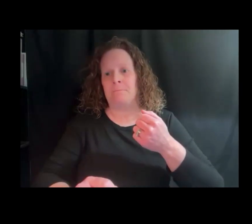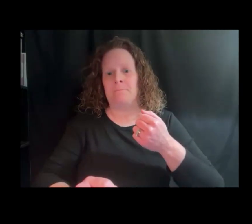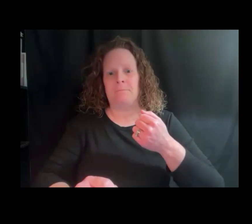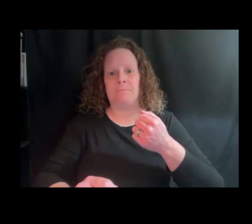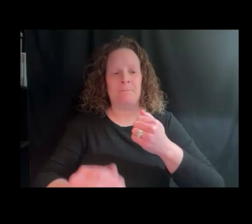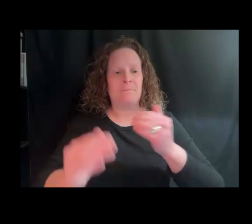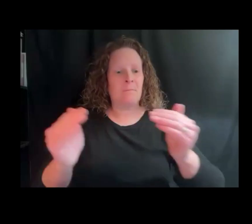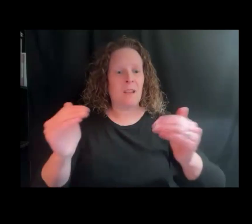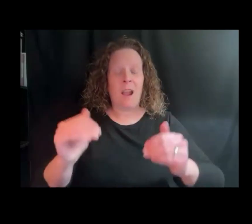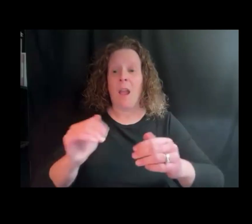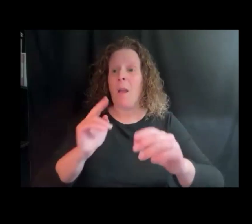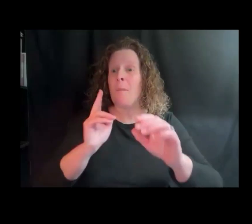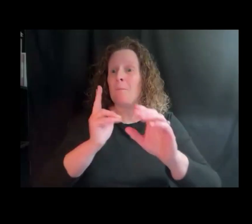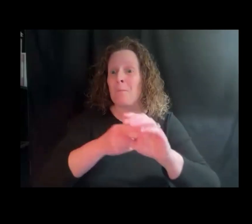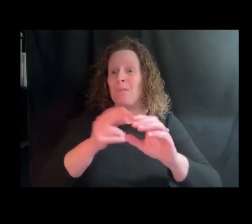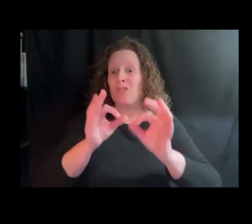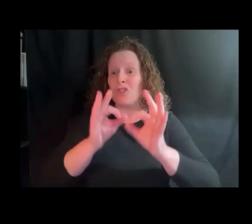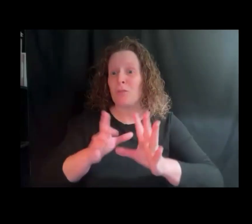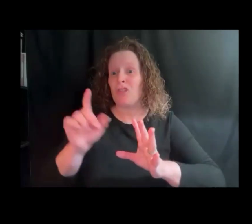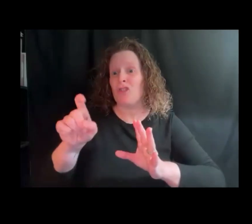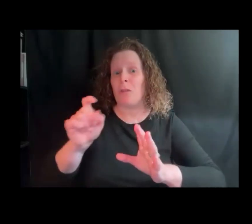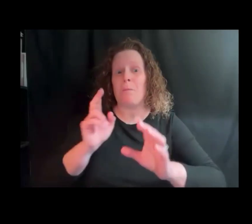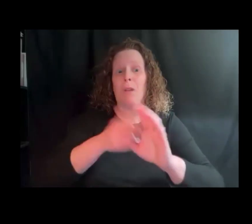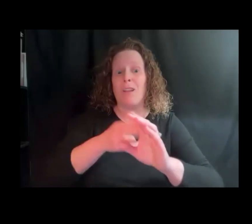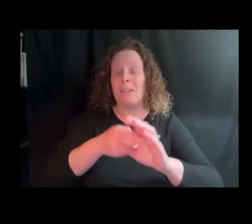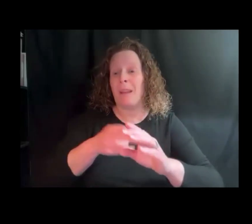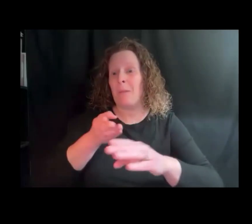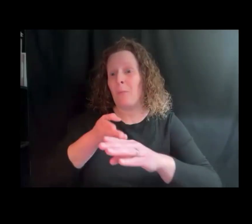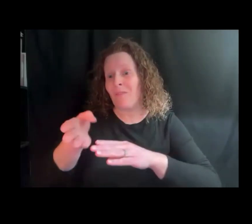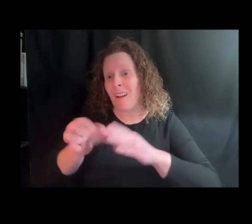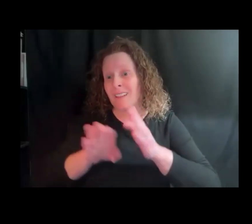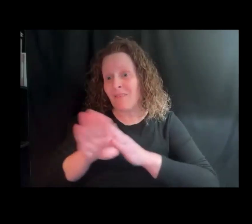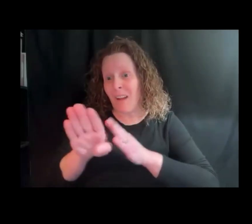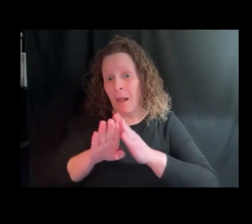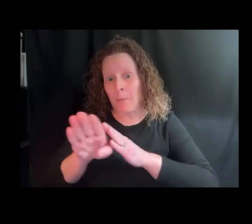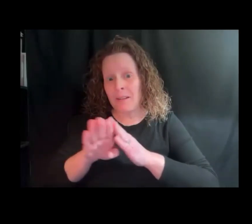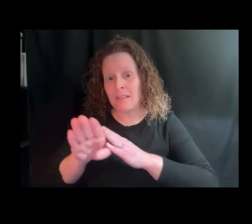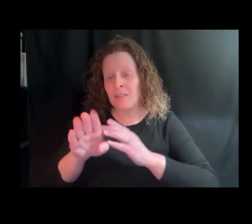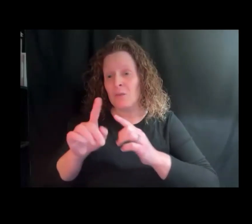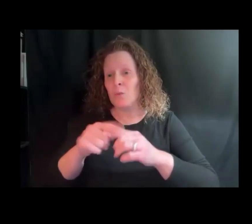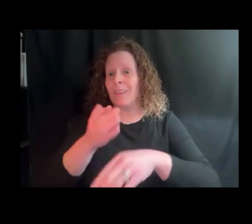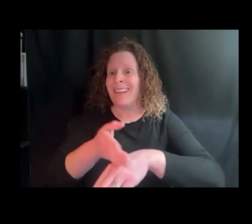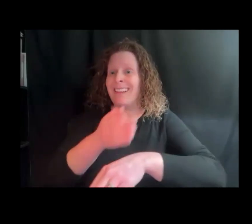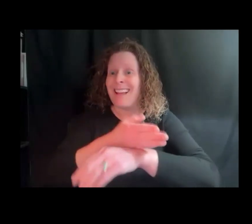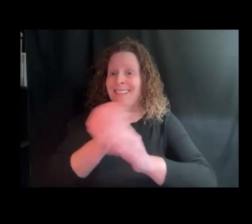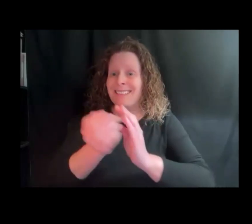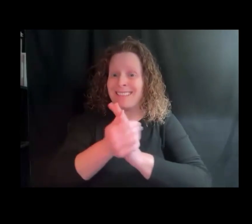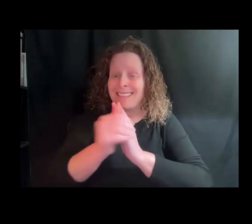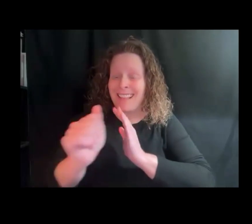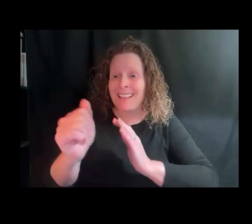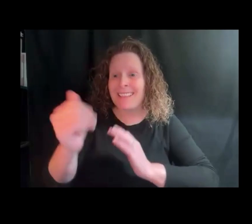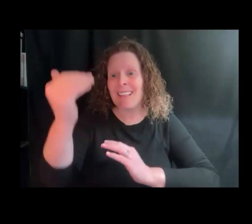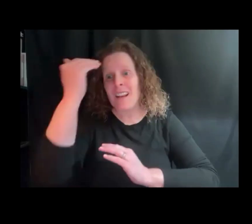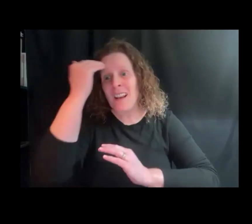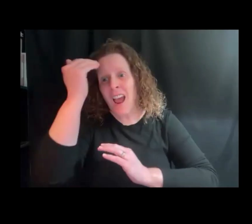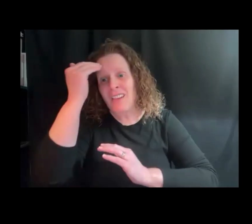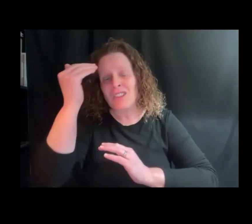should be there. The interpreter should participate in professional development and